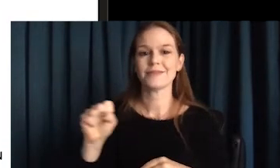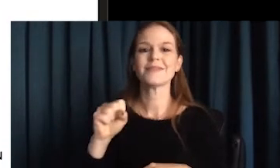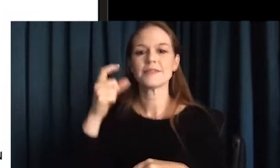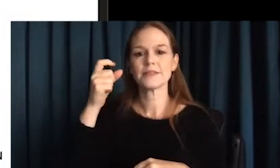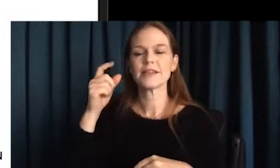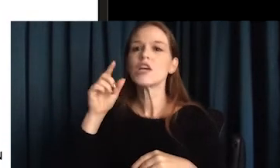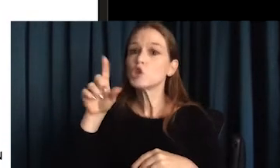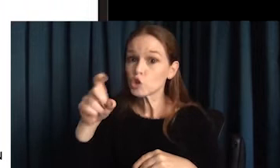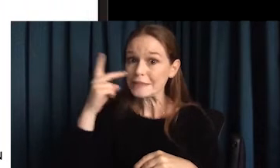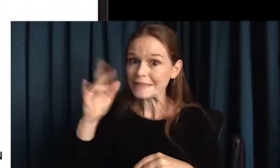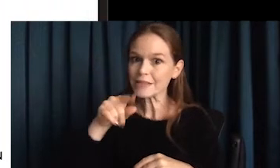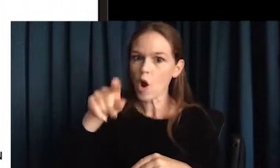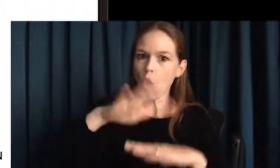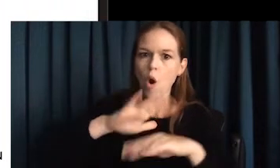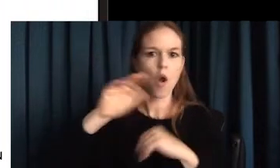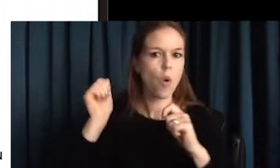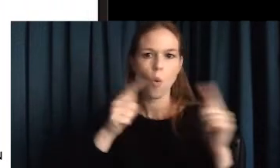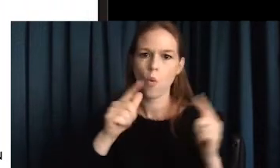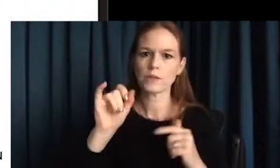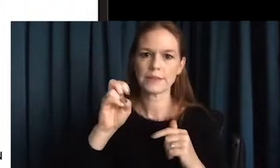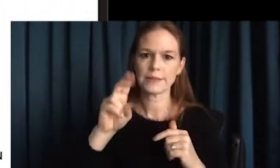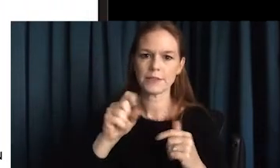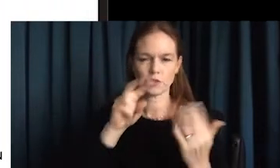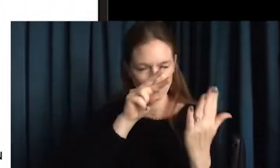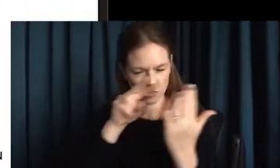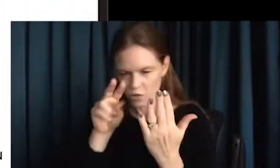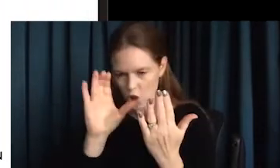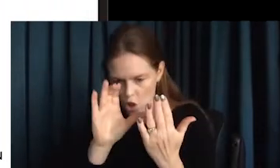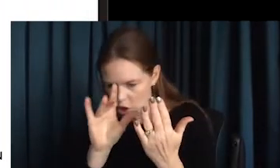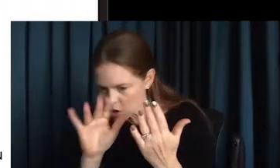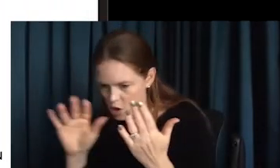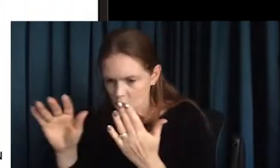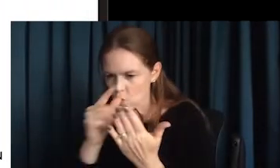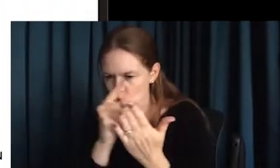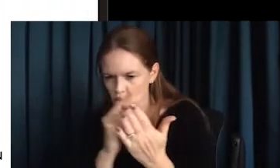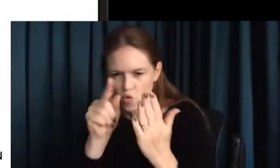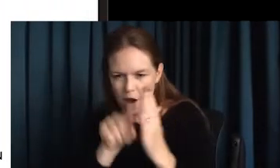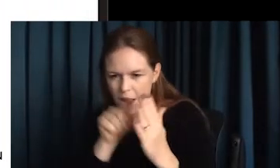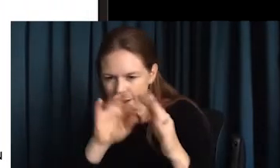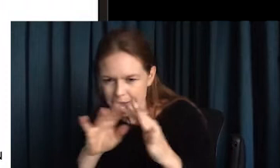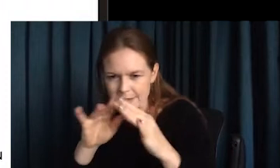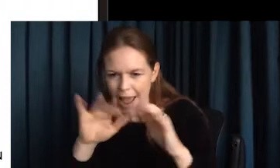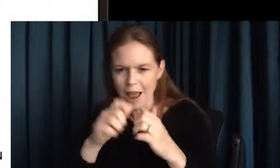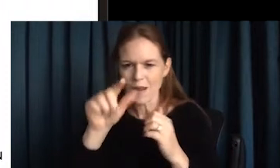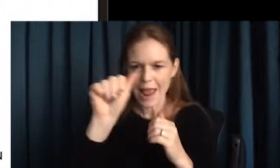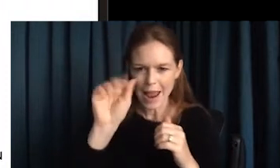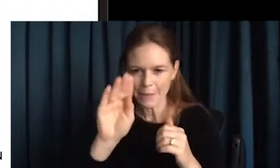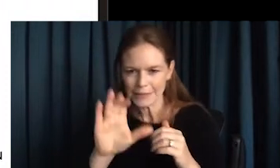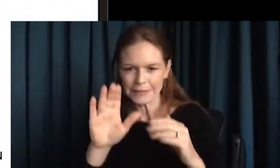And you definitely want to know how the course is graded, how assignments are weighted and that